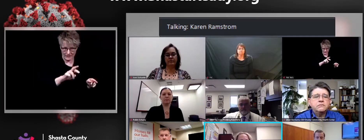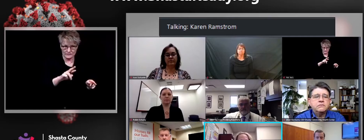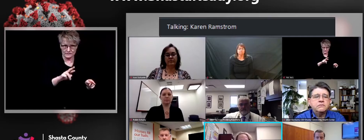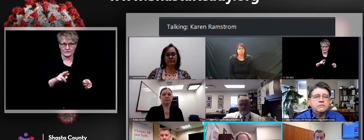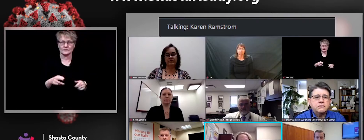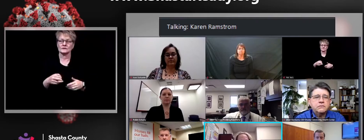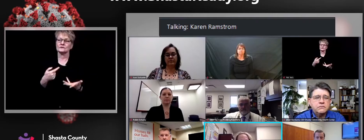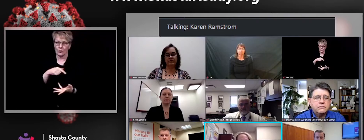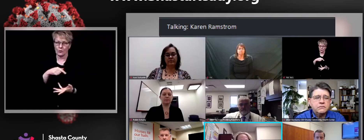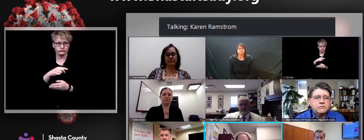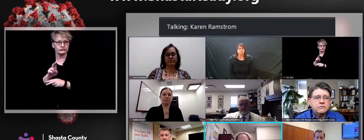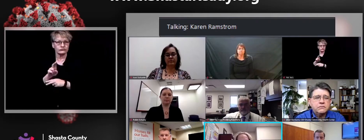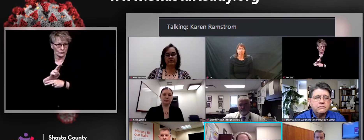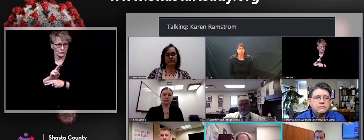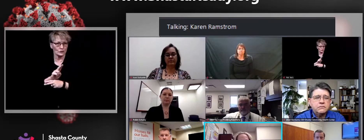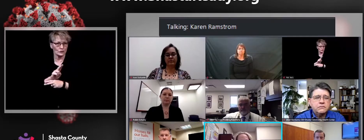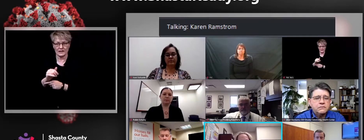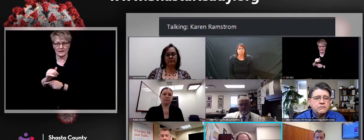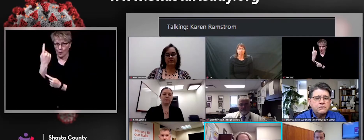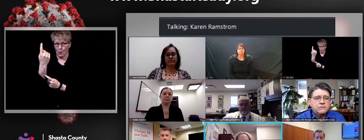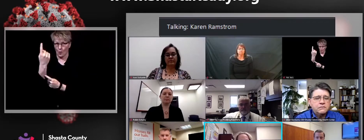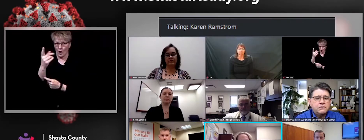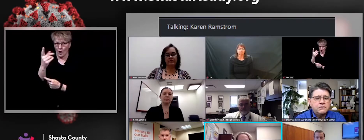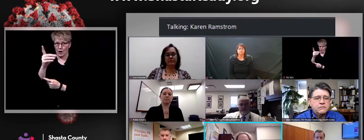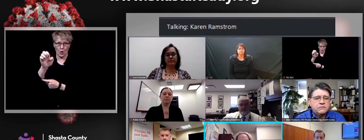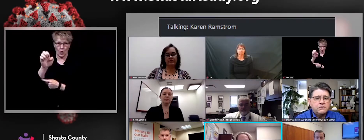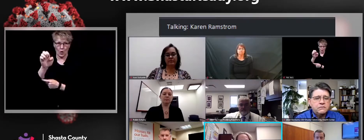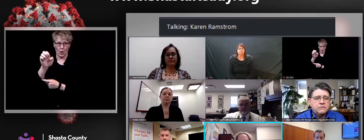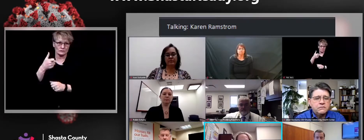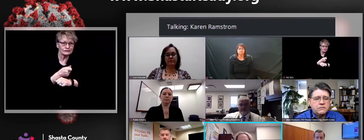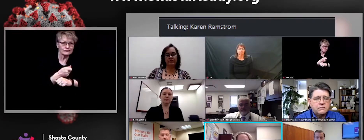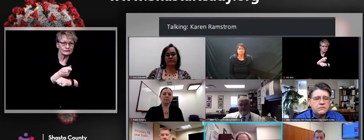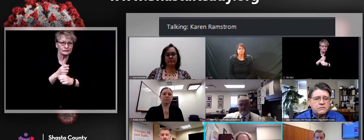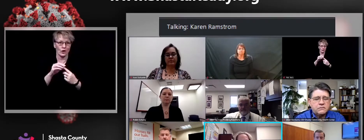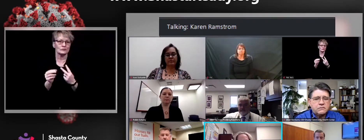And so that's in the works right now. So that's, we're really very excited about that opportunity